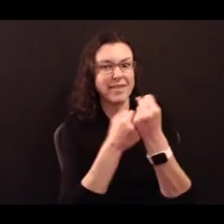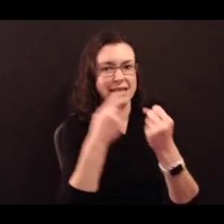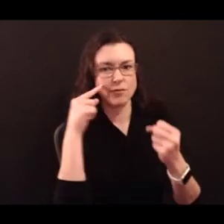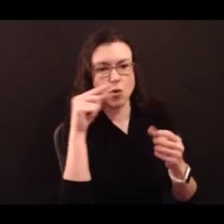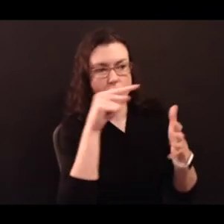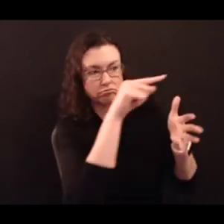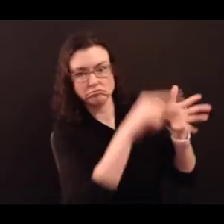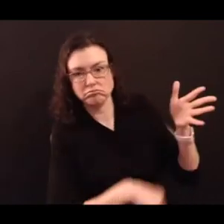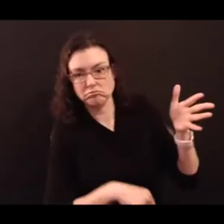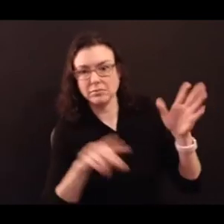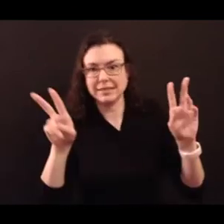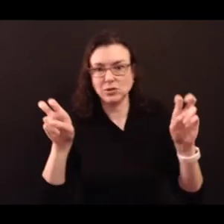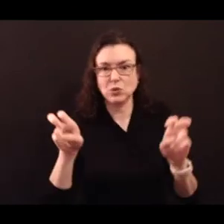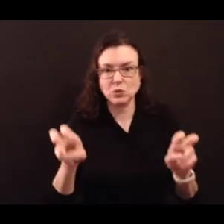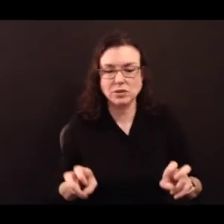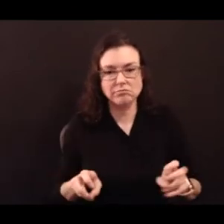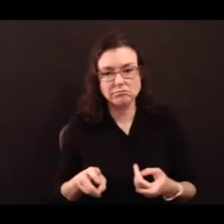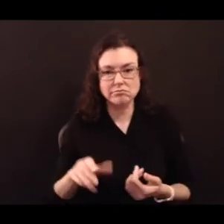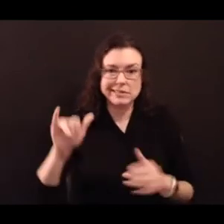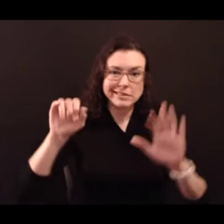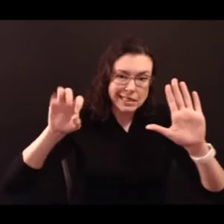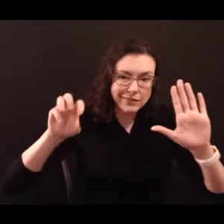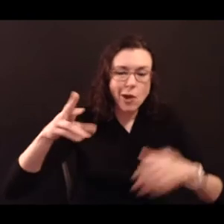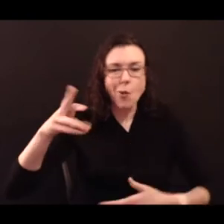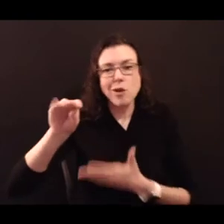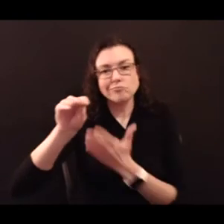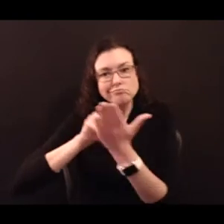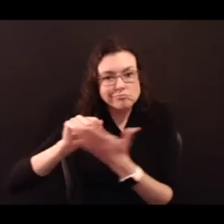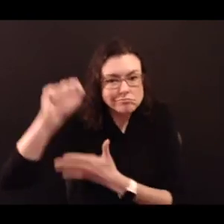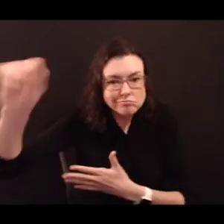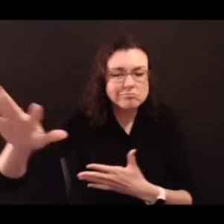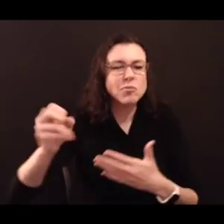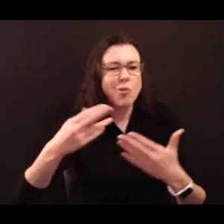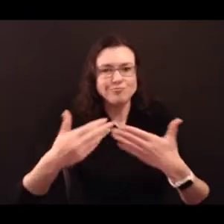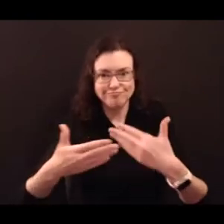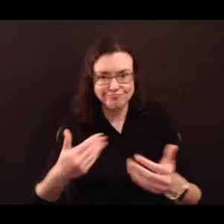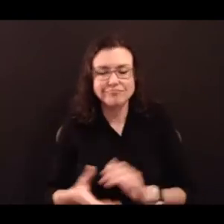with us to advocate for specific issues, whether it’s testifying, writing letters, or other